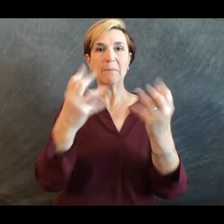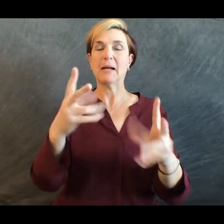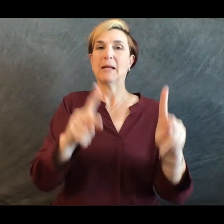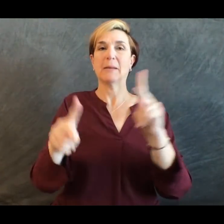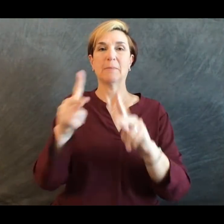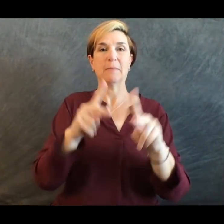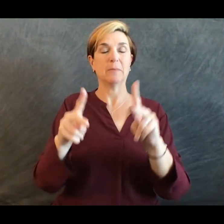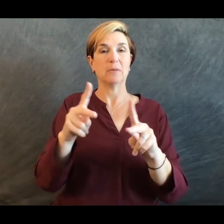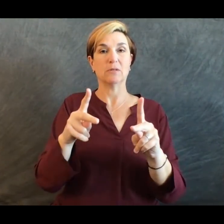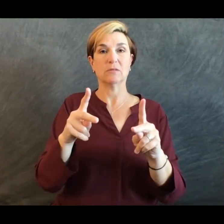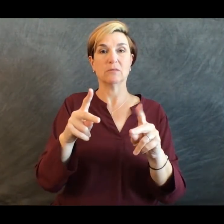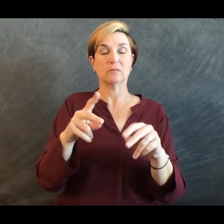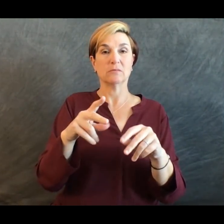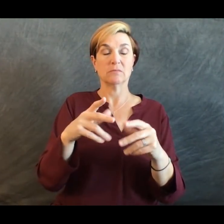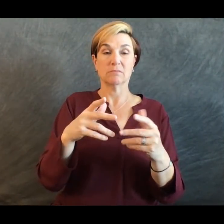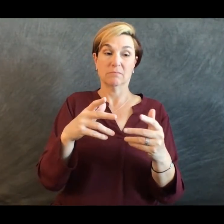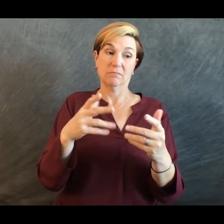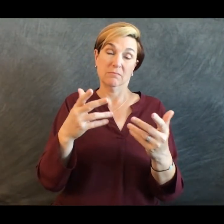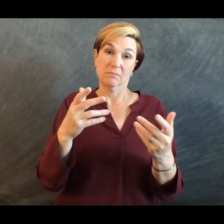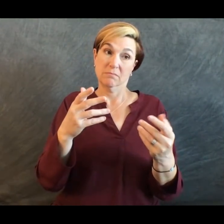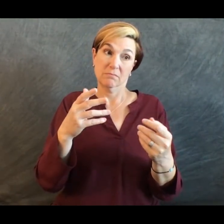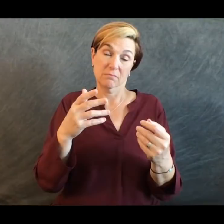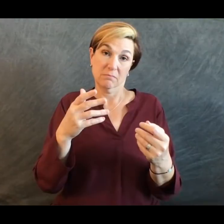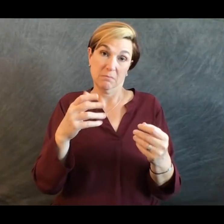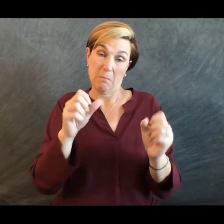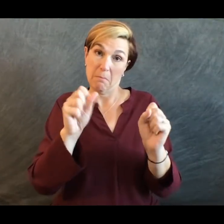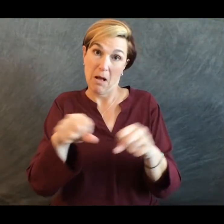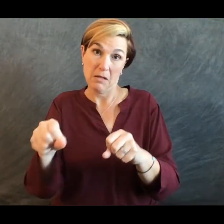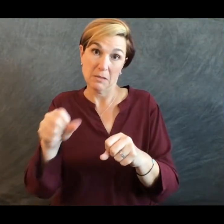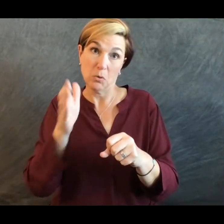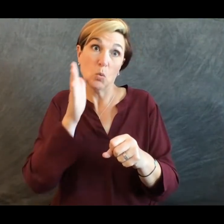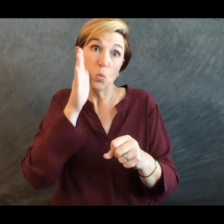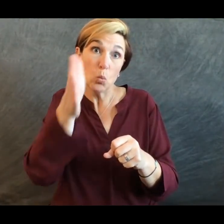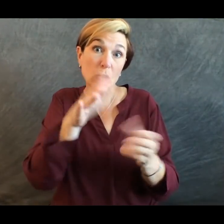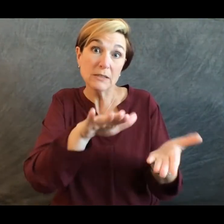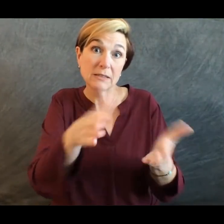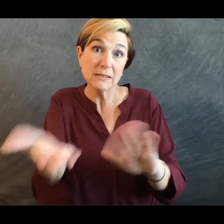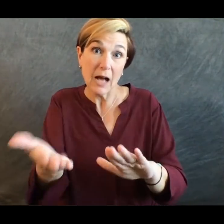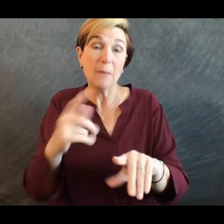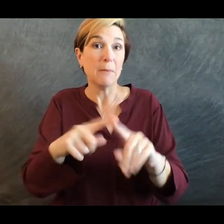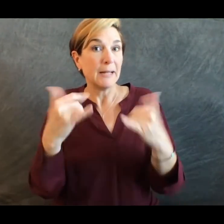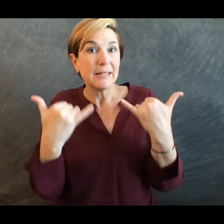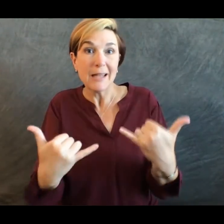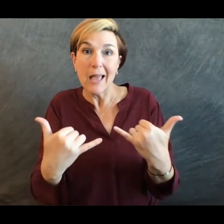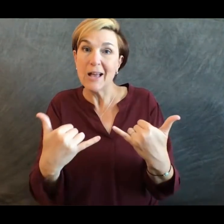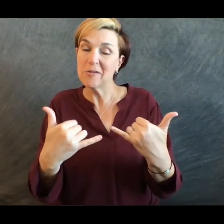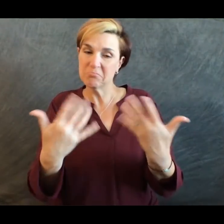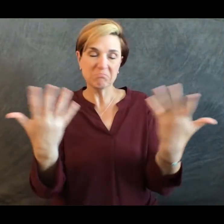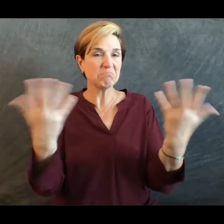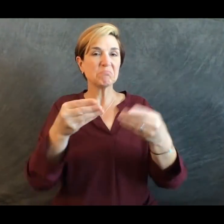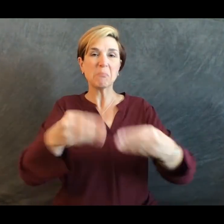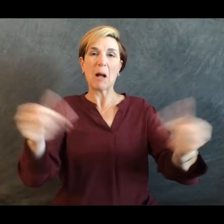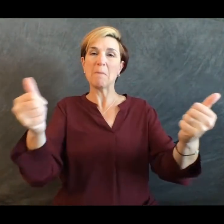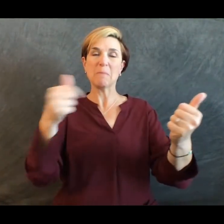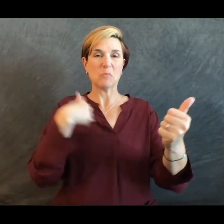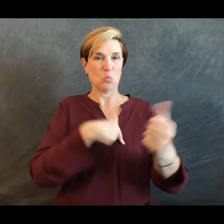nobody knows what the number is but we had a number of a hundred thousand lives